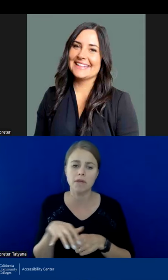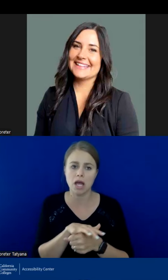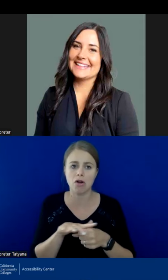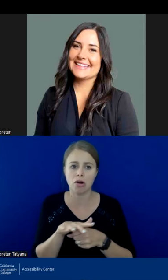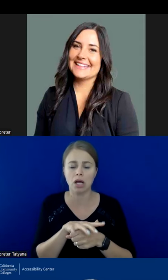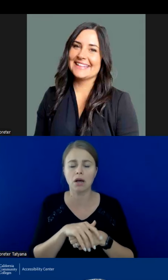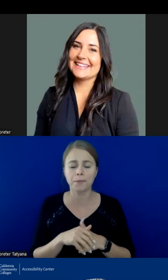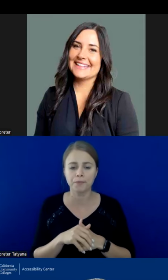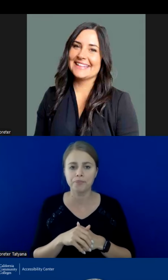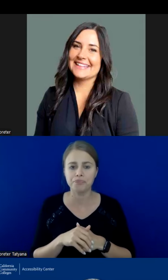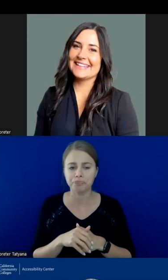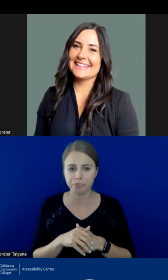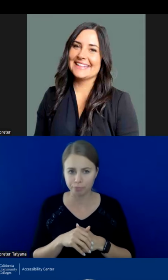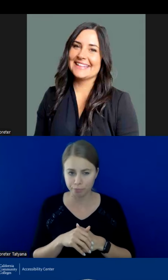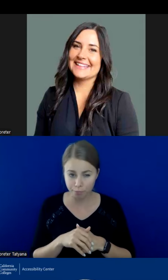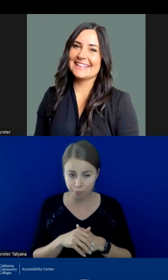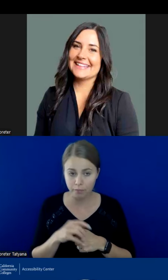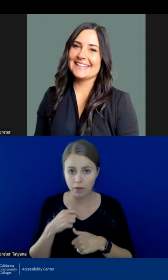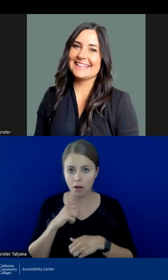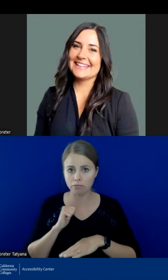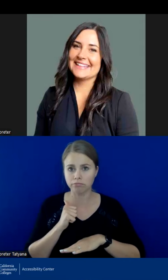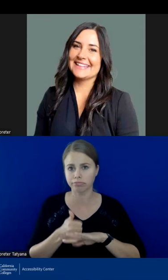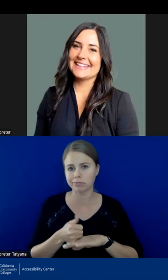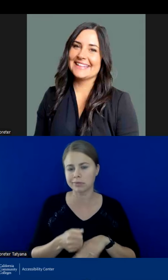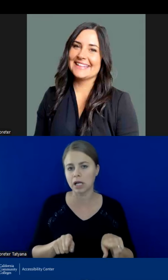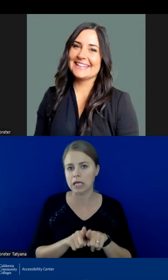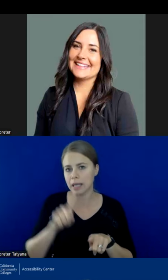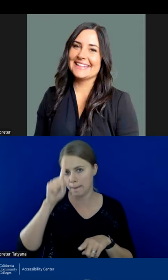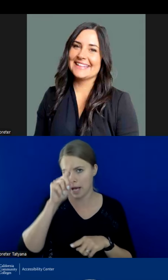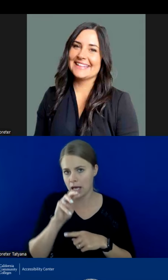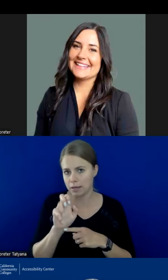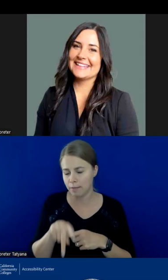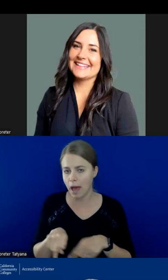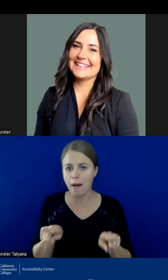And I put that as a mind map and as an alternative,